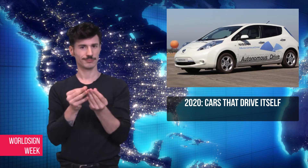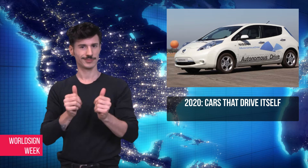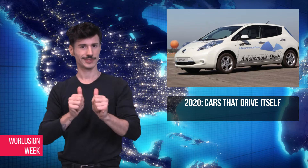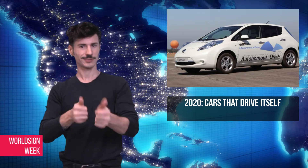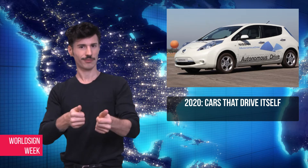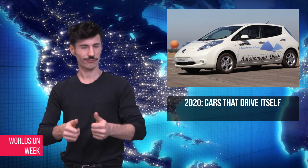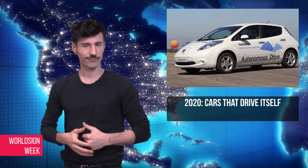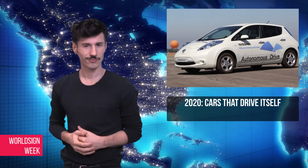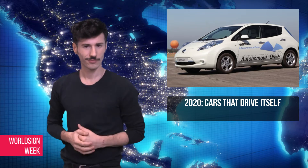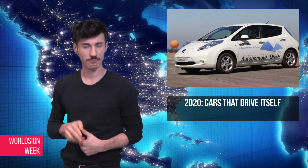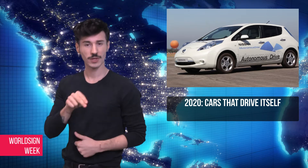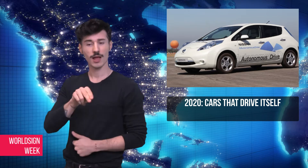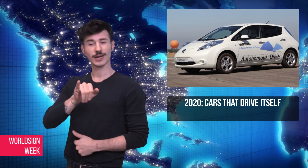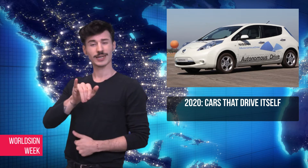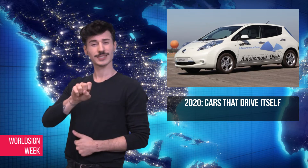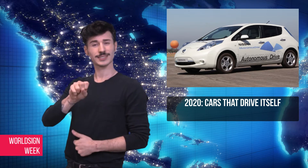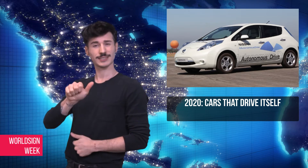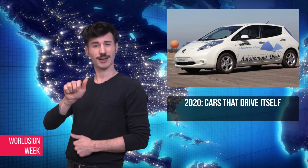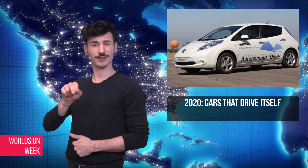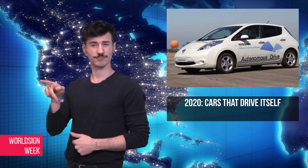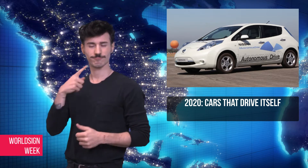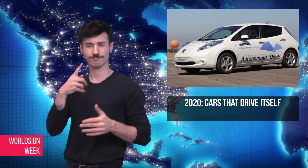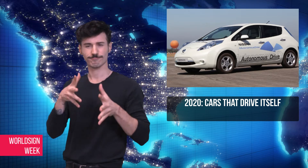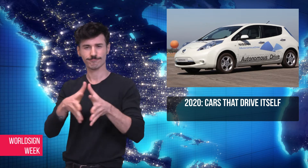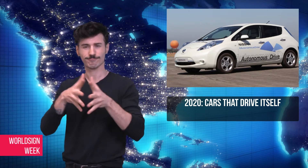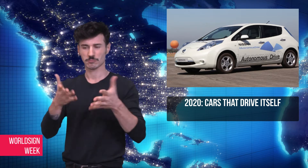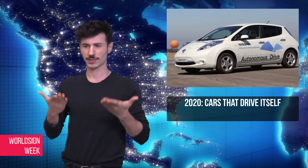parks by itself, and even refuels!